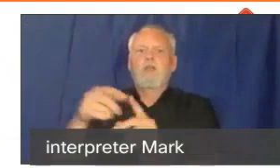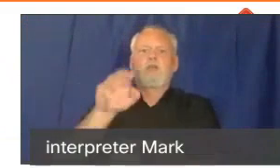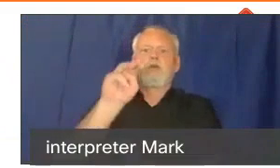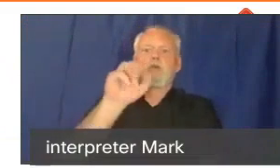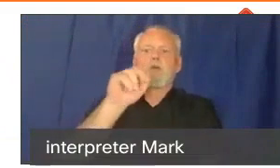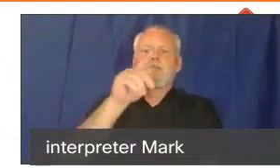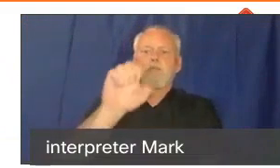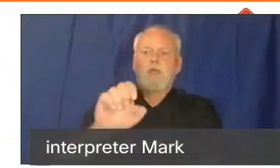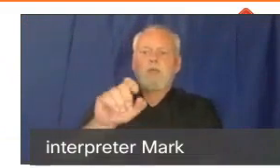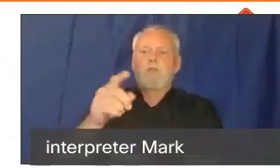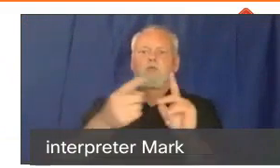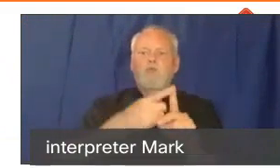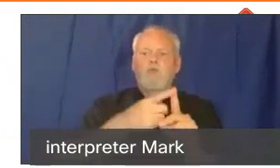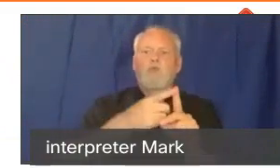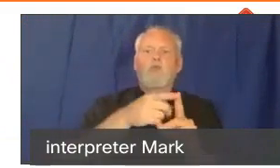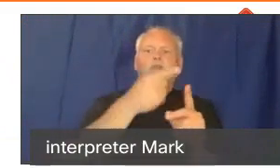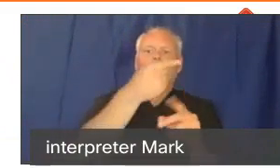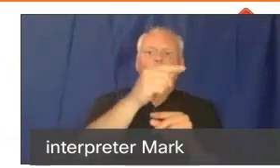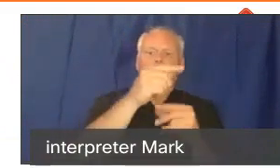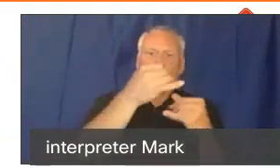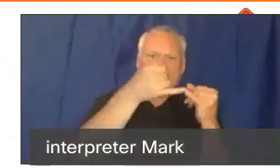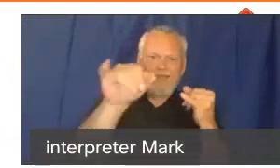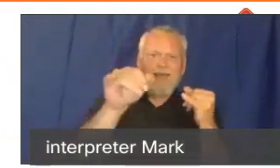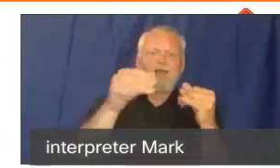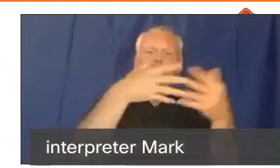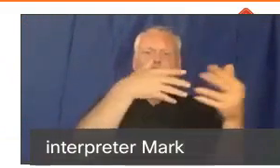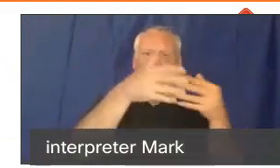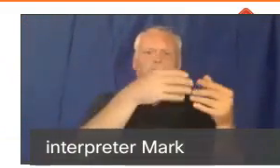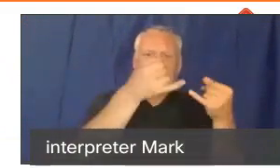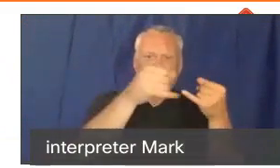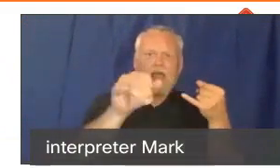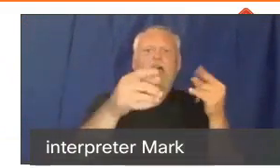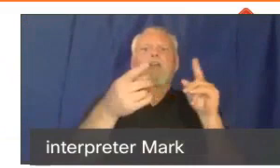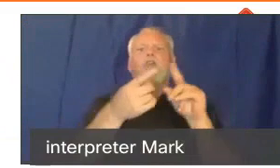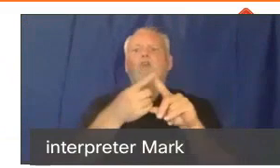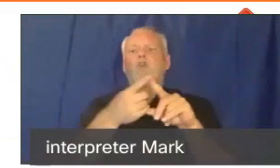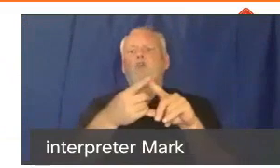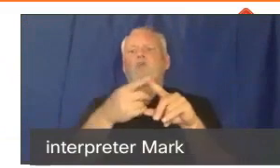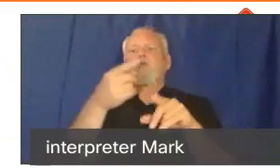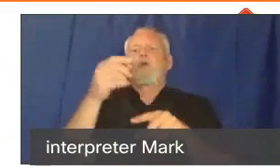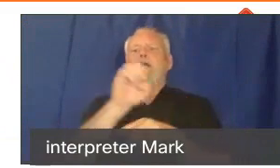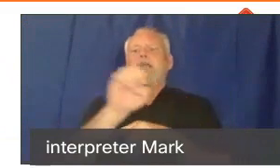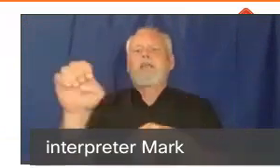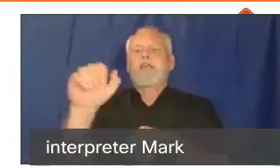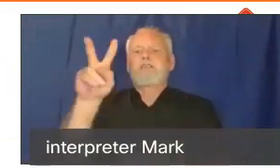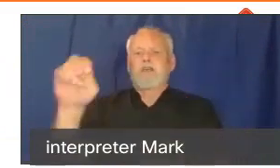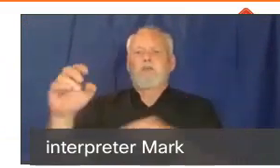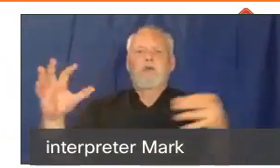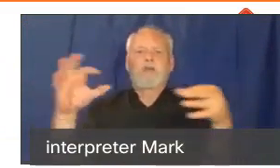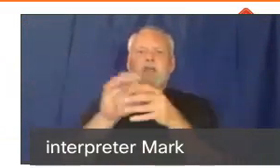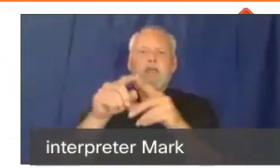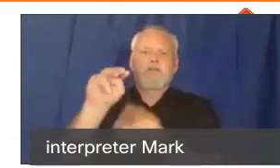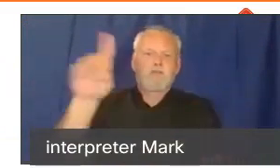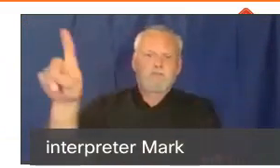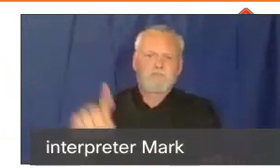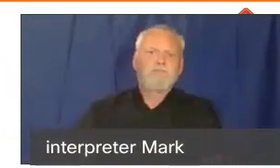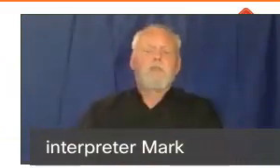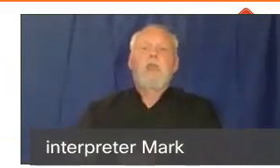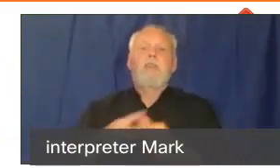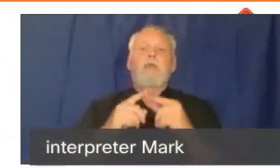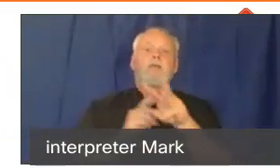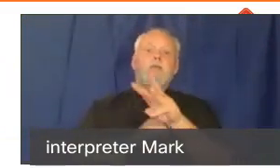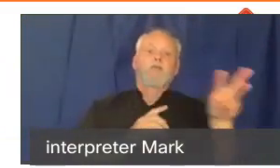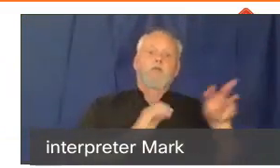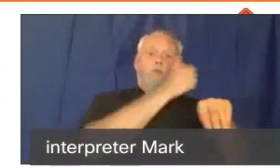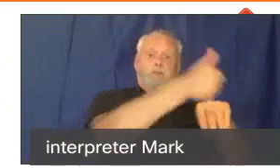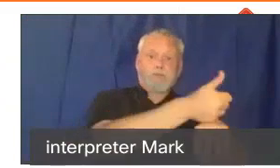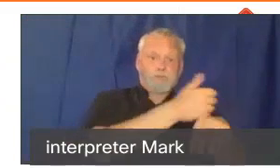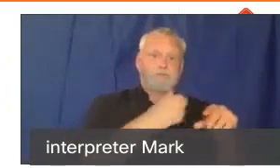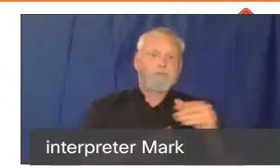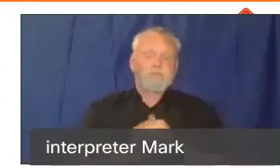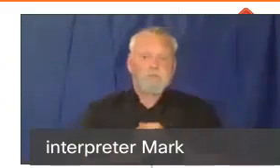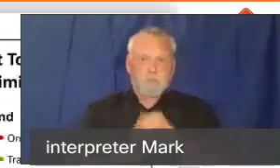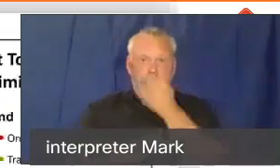To Carol street, and then 2 Eastern avenue where it connects into and then there, there's a Western alignment that goes up.